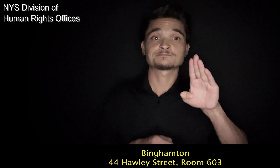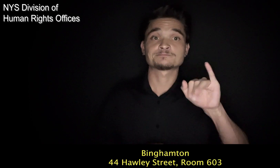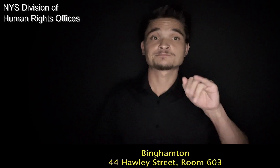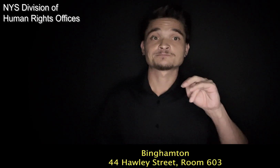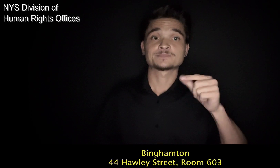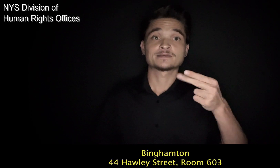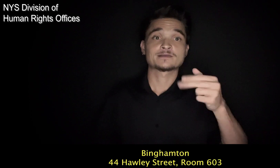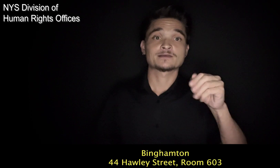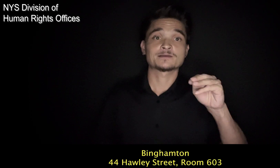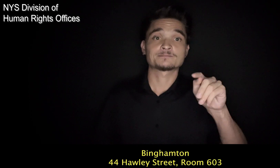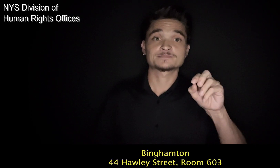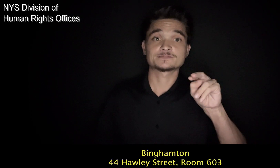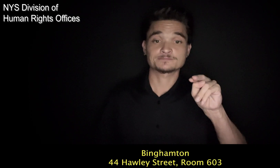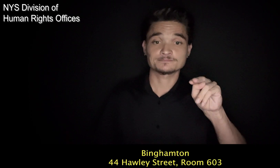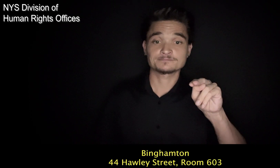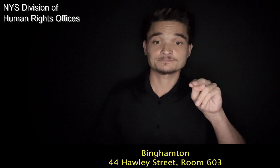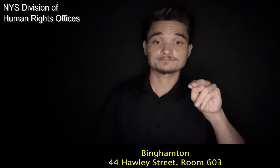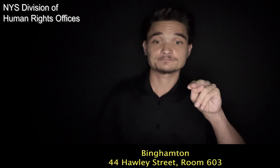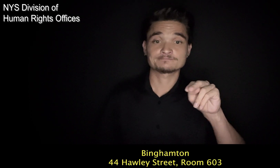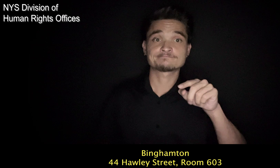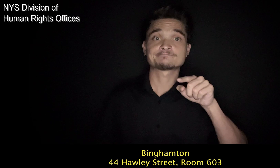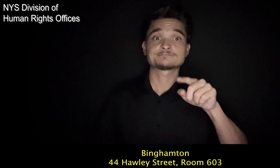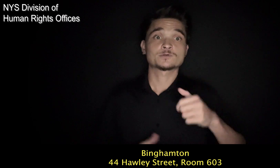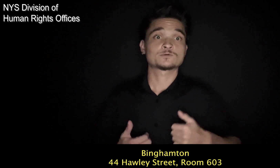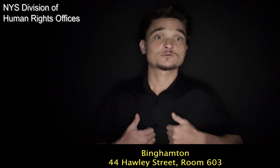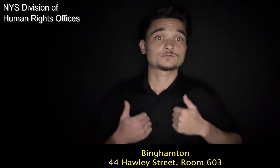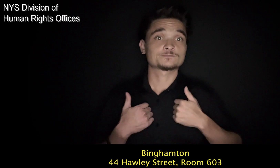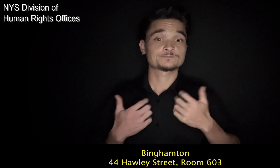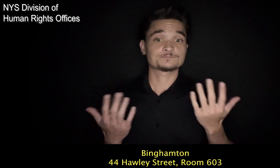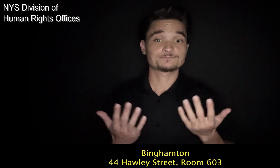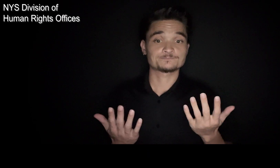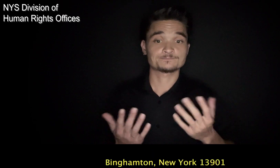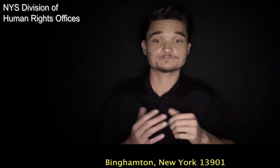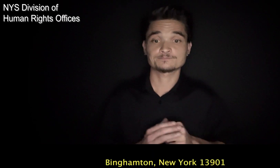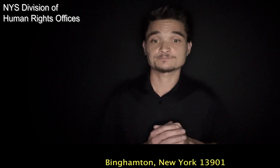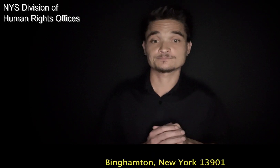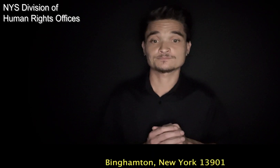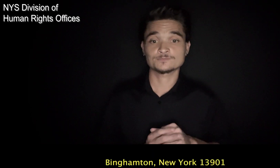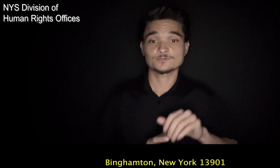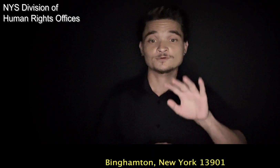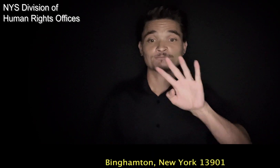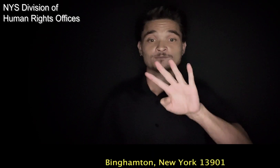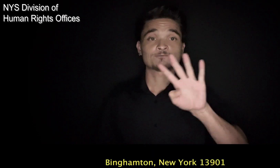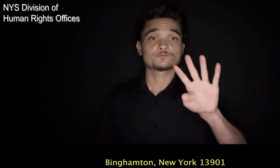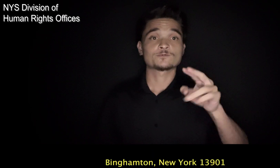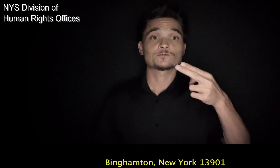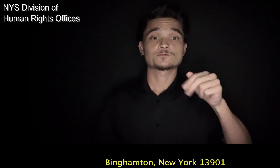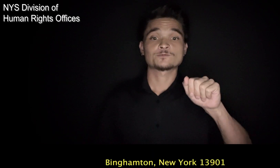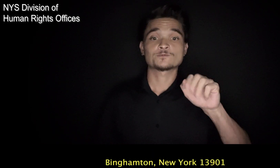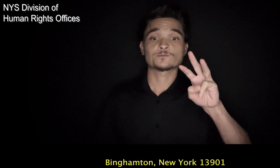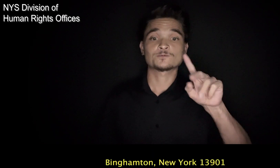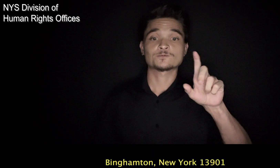Binghamton 44 Hawley Street, Room 603 Binghamton, New York 13901